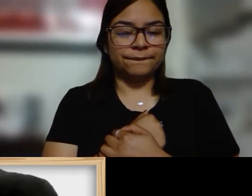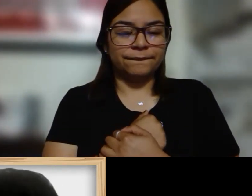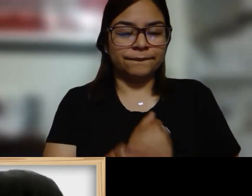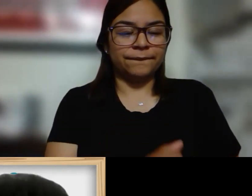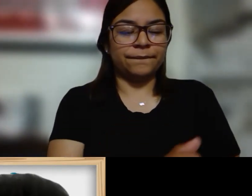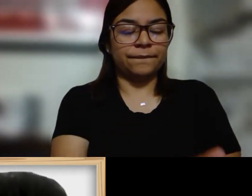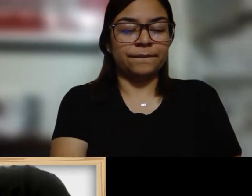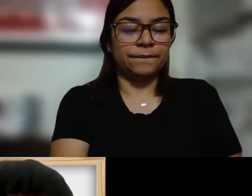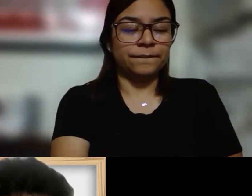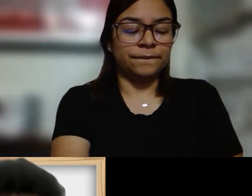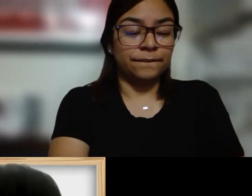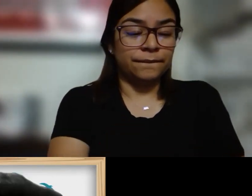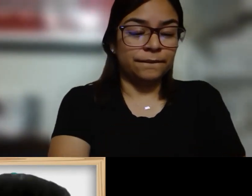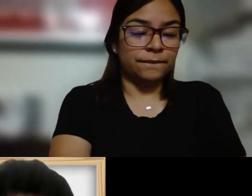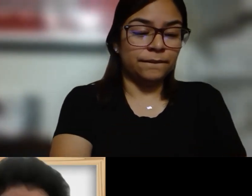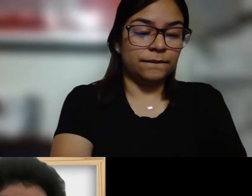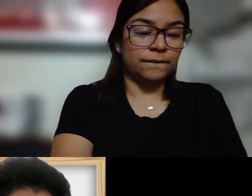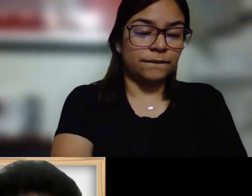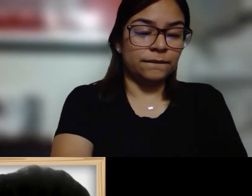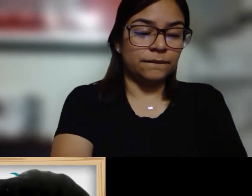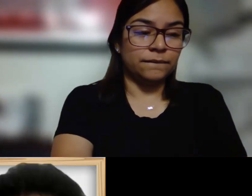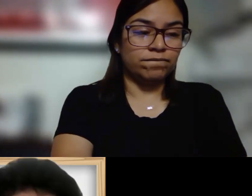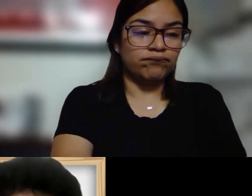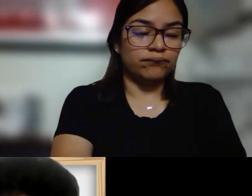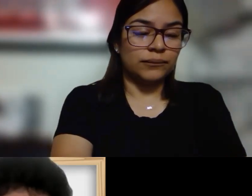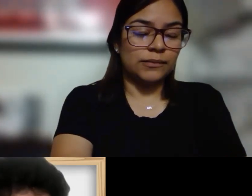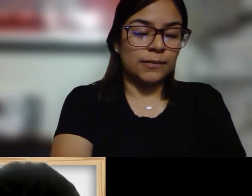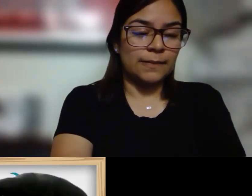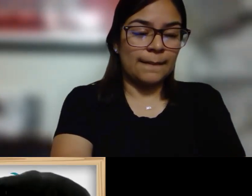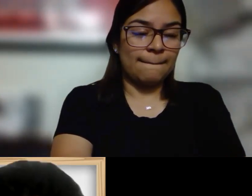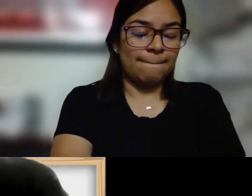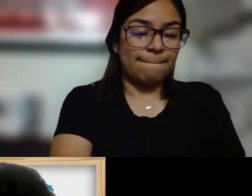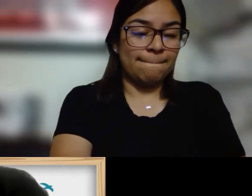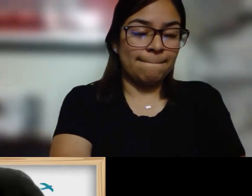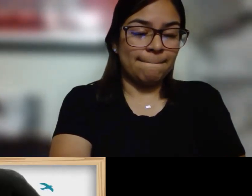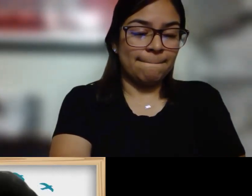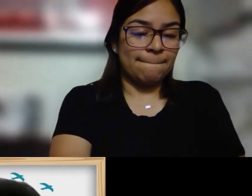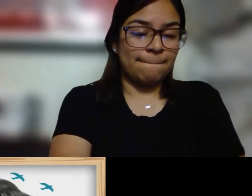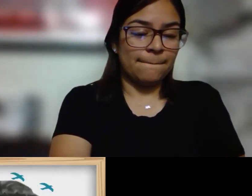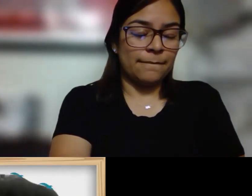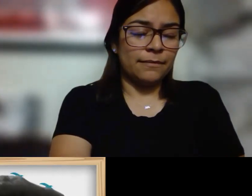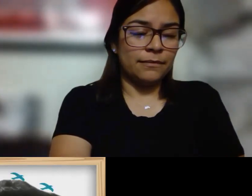sta